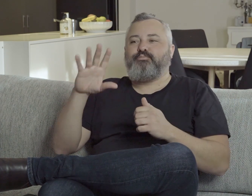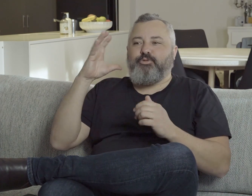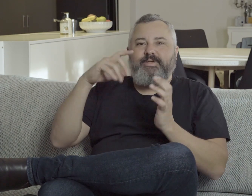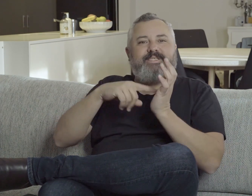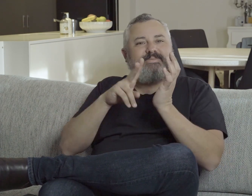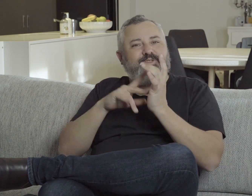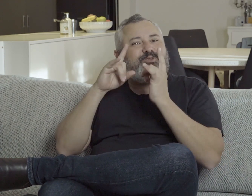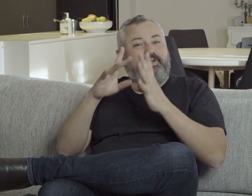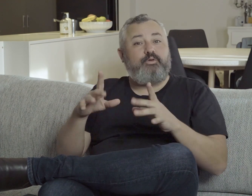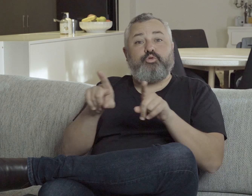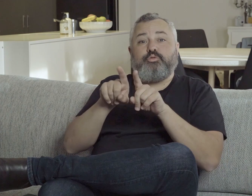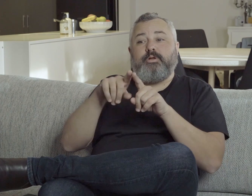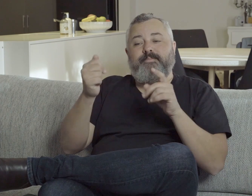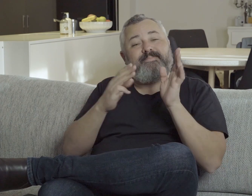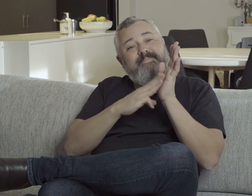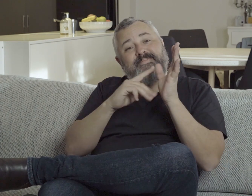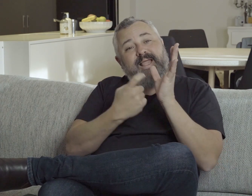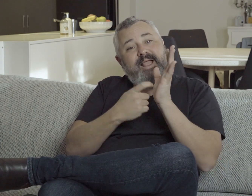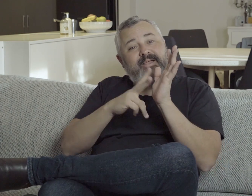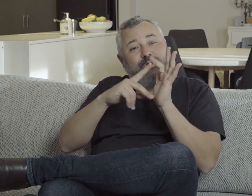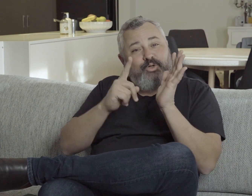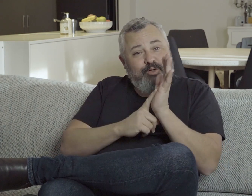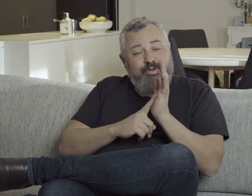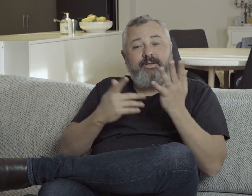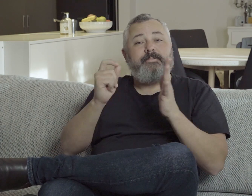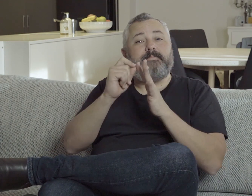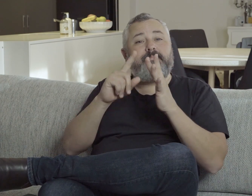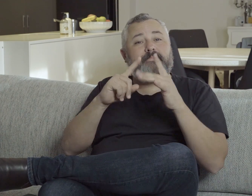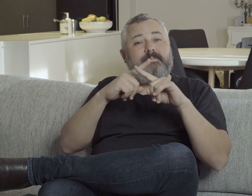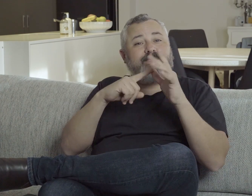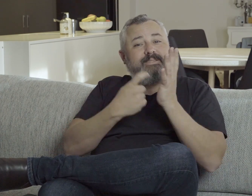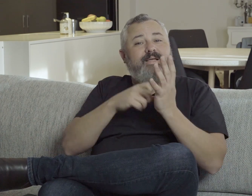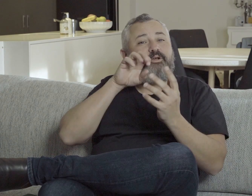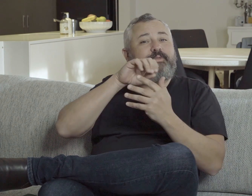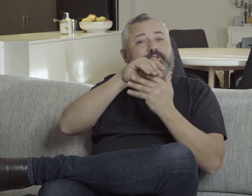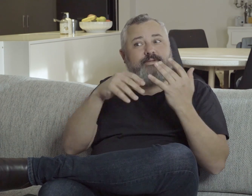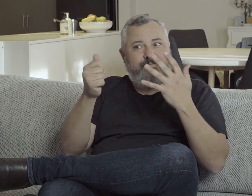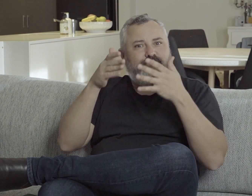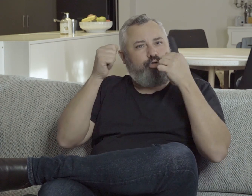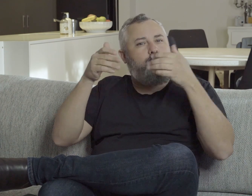Another popular streaming service is Disney+. On this platform, there are plenty of children's TV shows and movies.